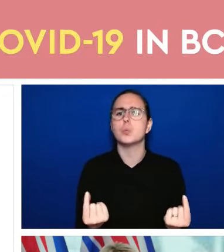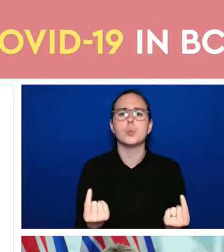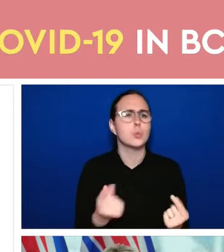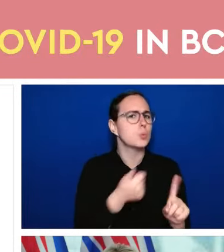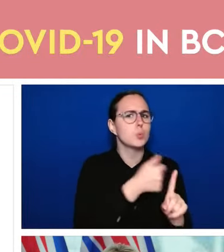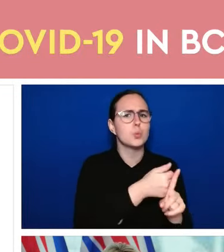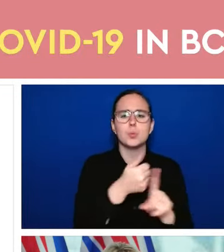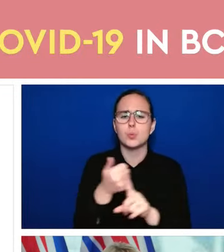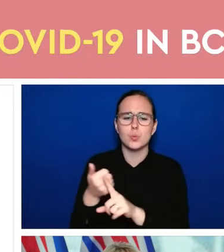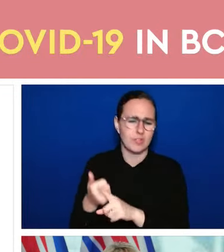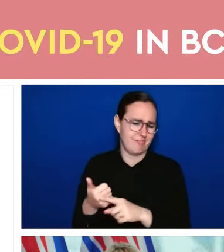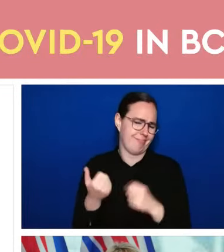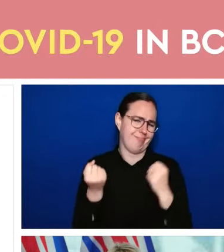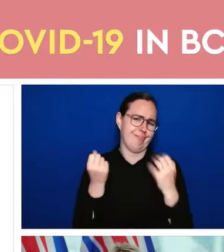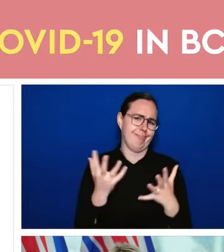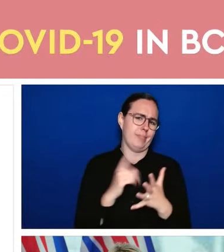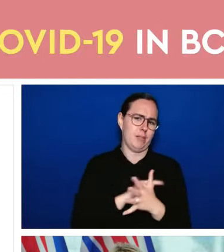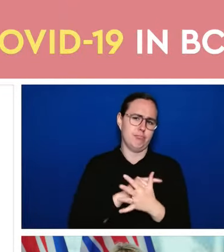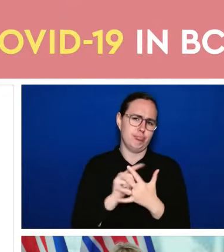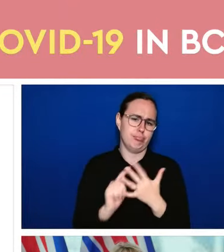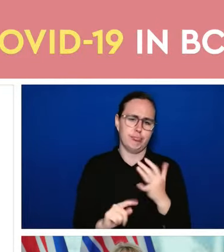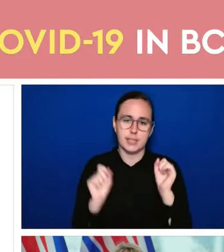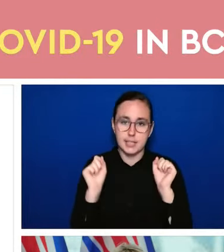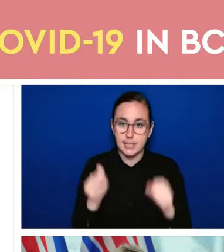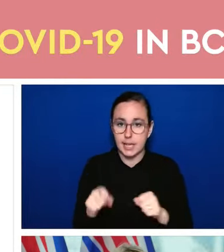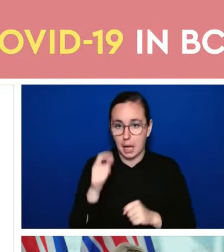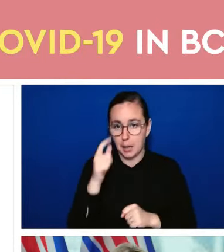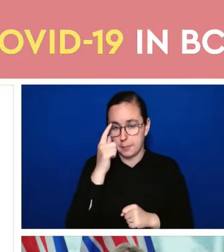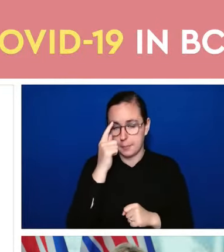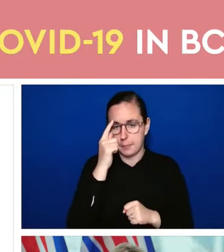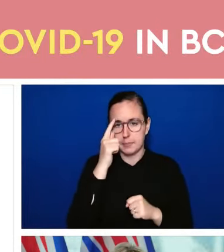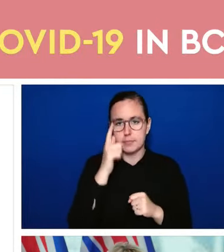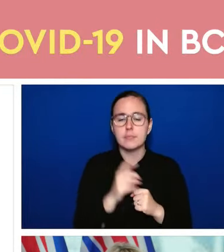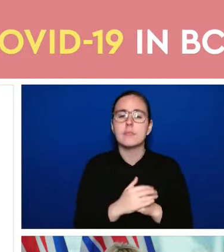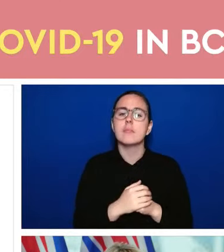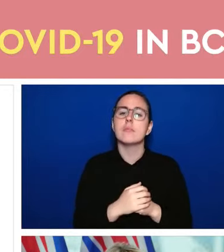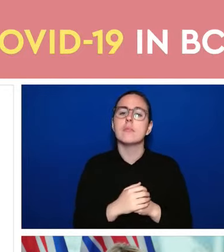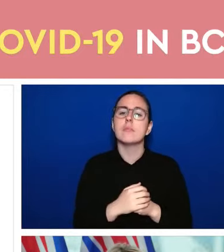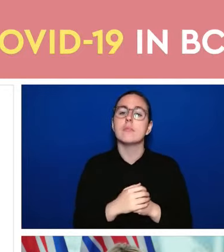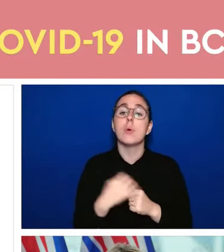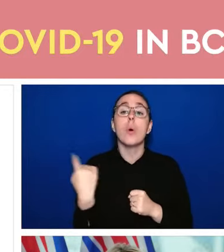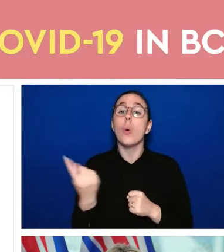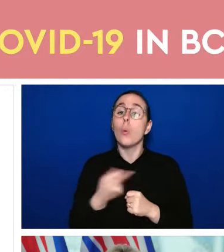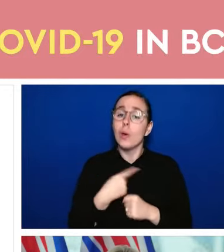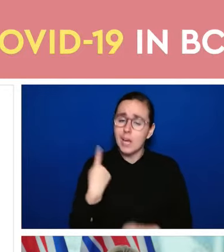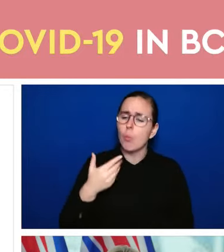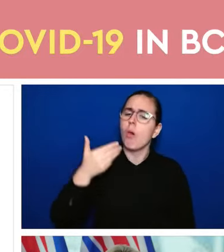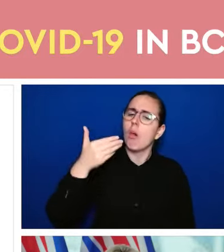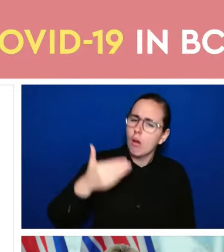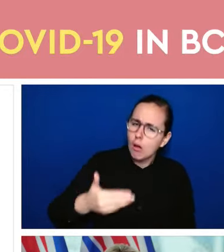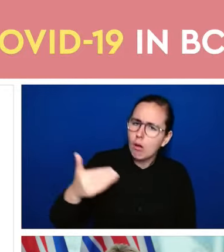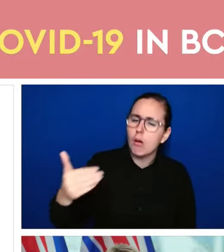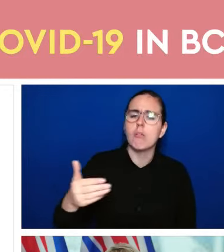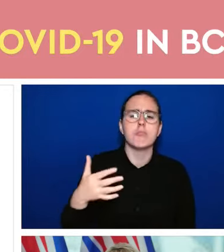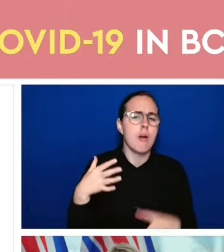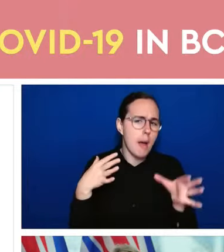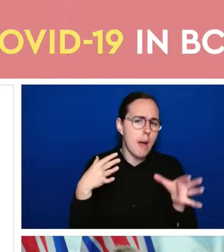the jobs that will be doing is giving you a sense of what's happening with covered as we